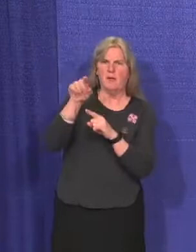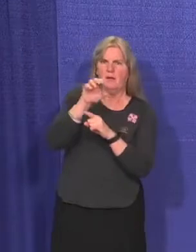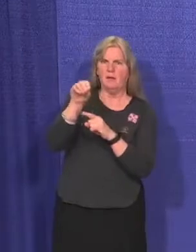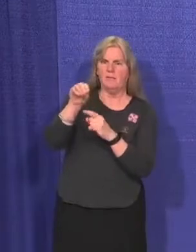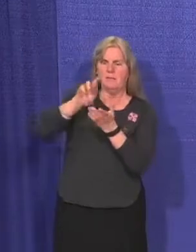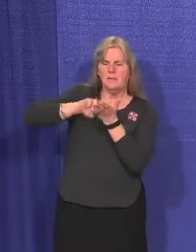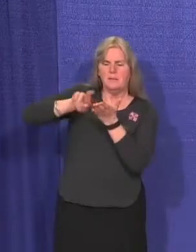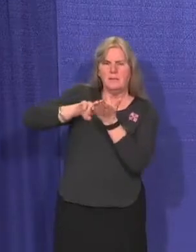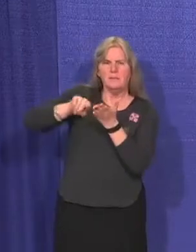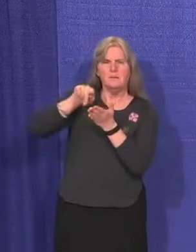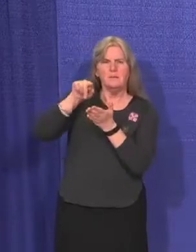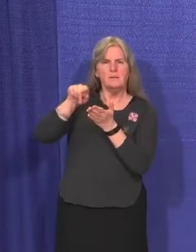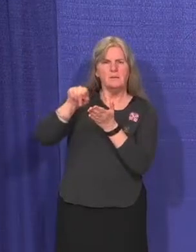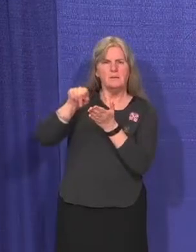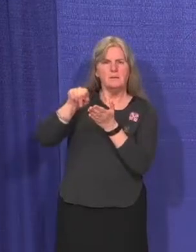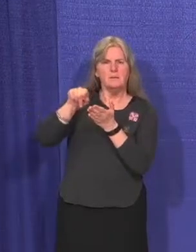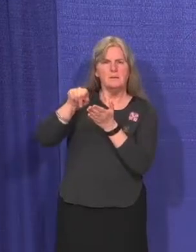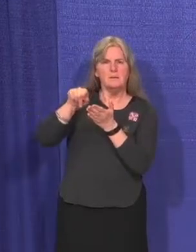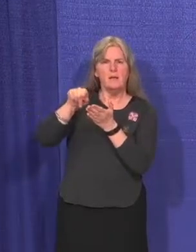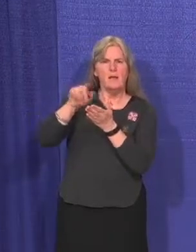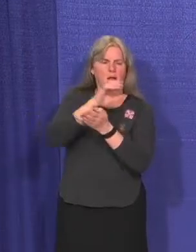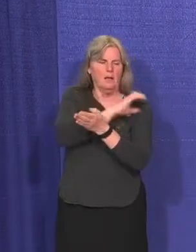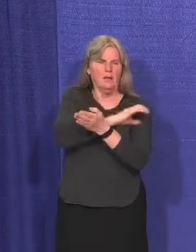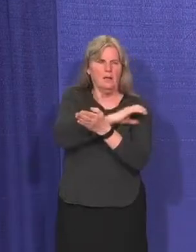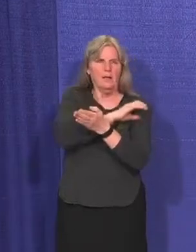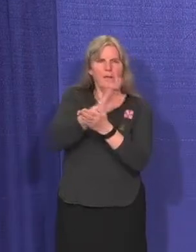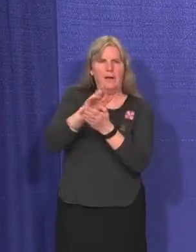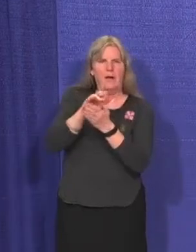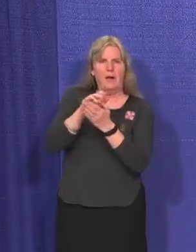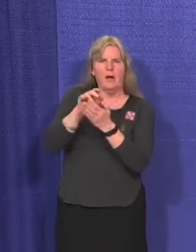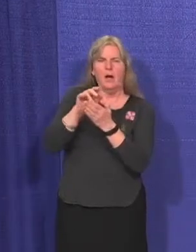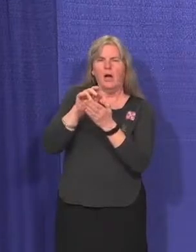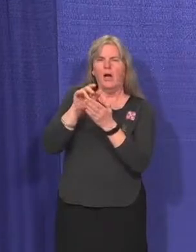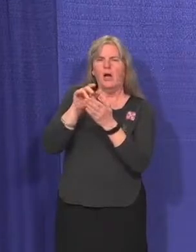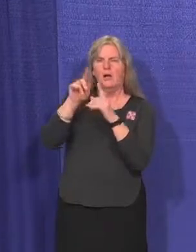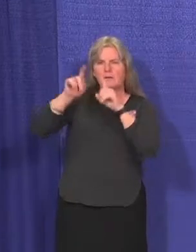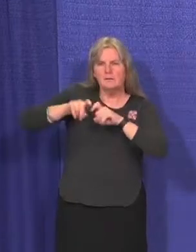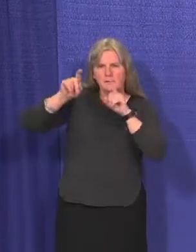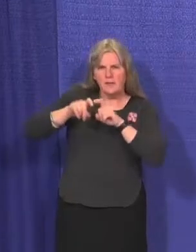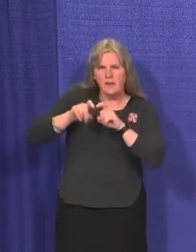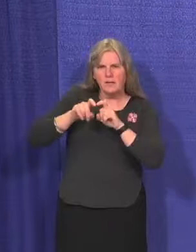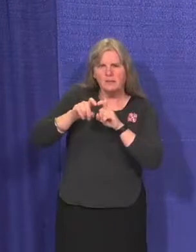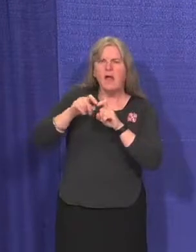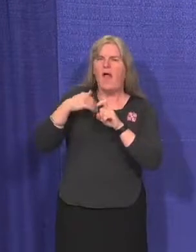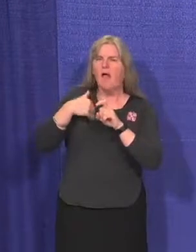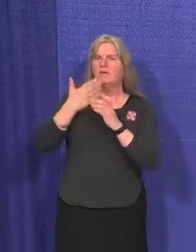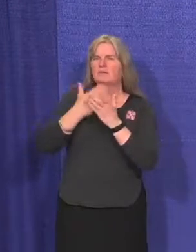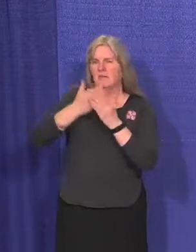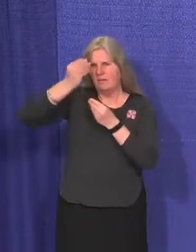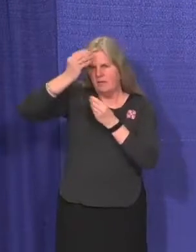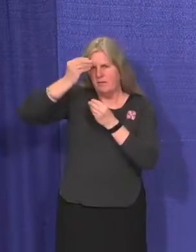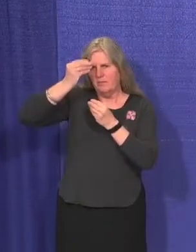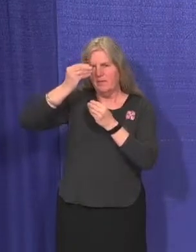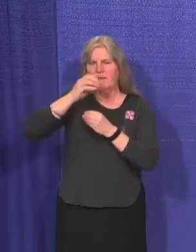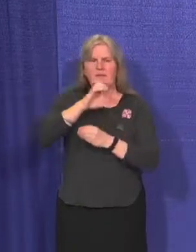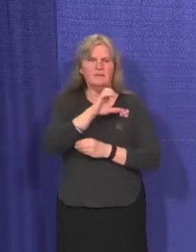Very, very encouraging results. And these are studies carried